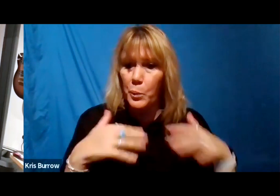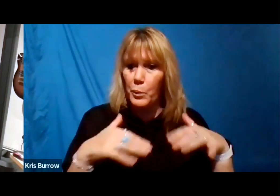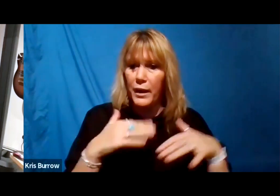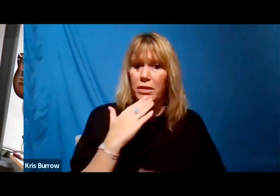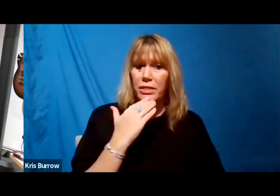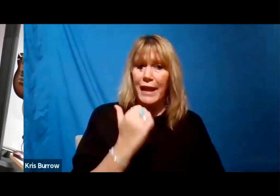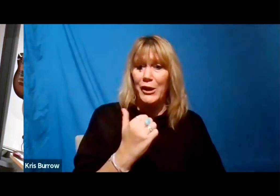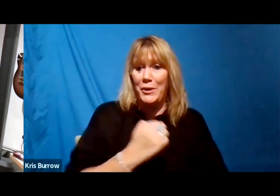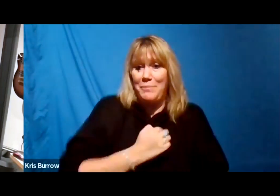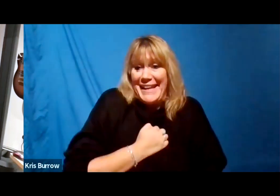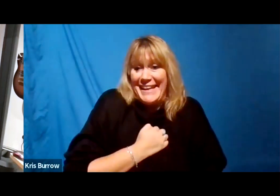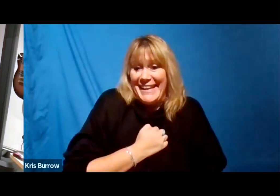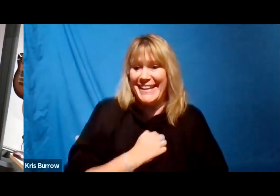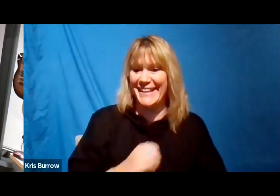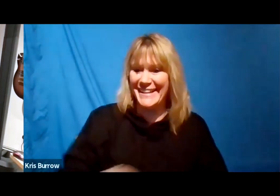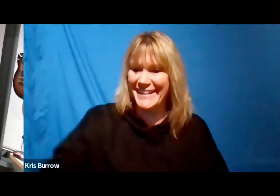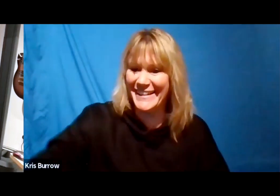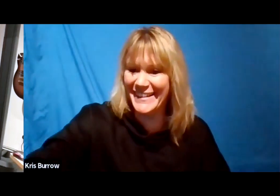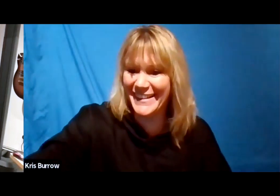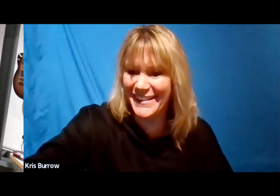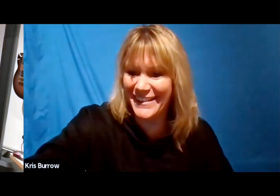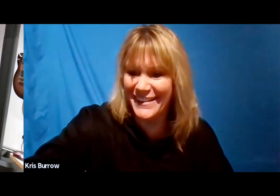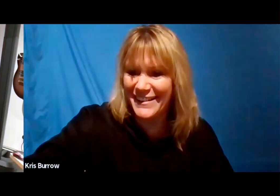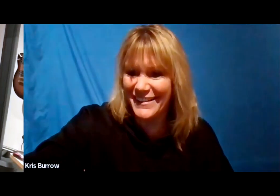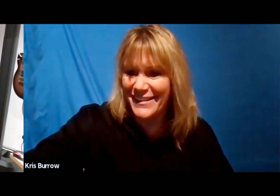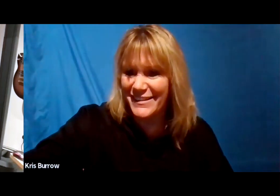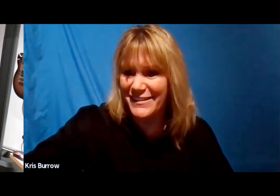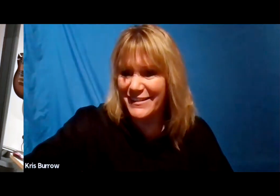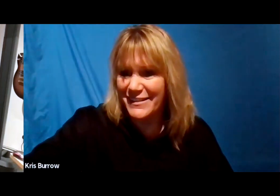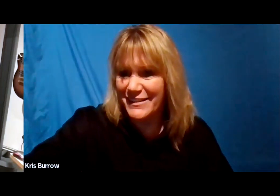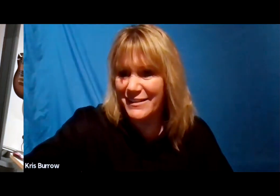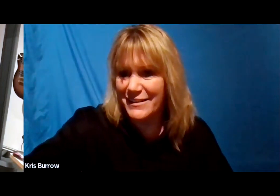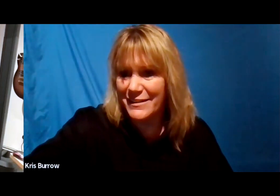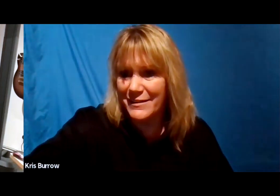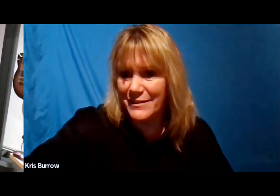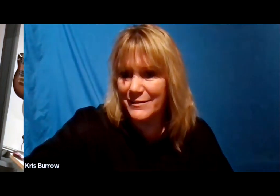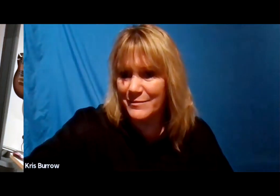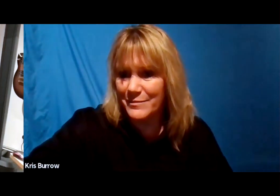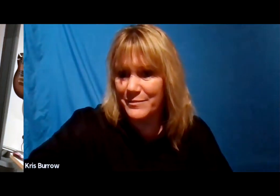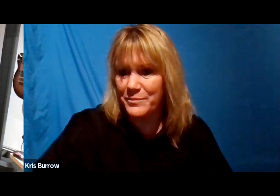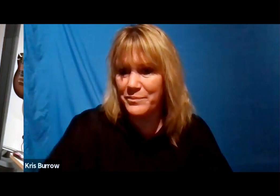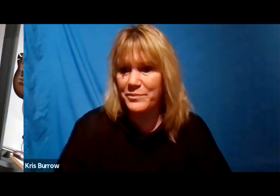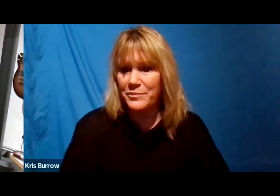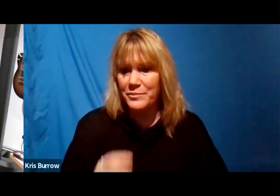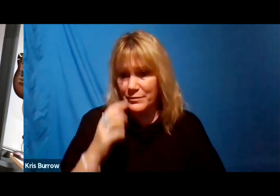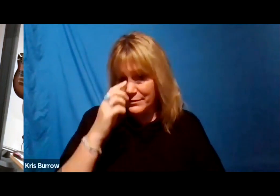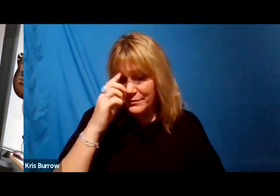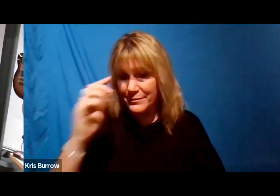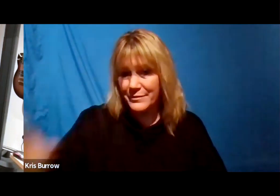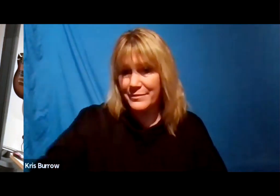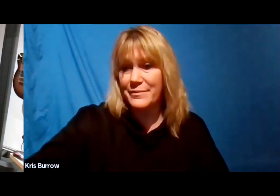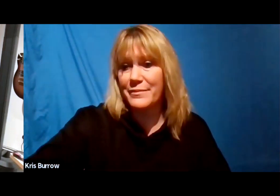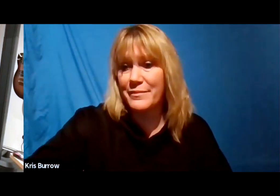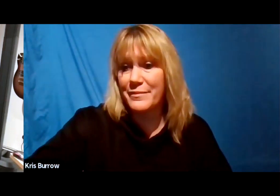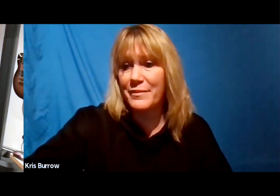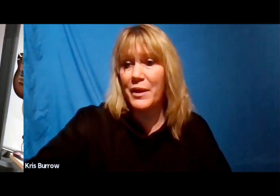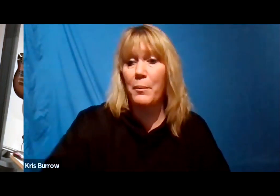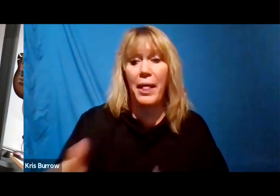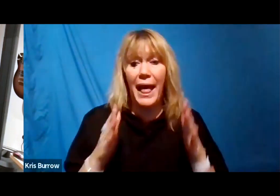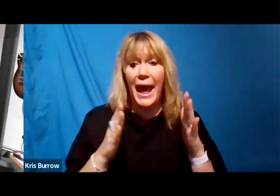So that was song number one, that was Institution